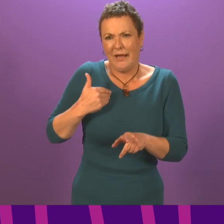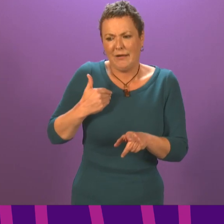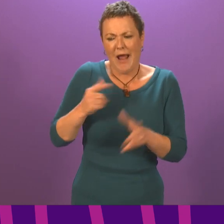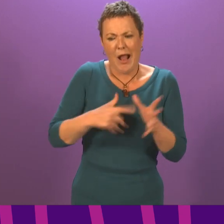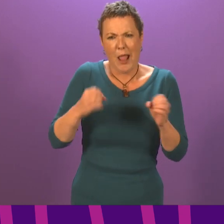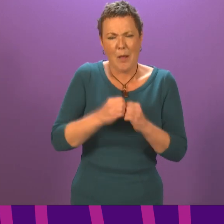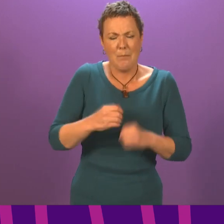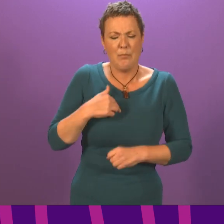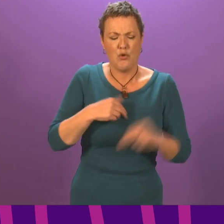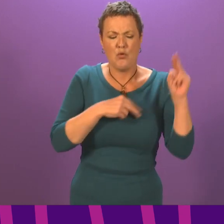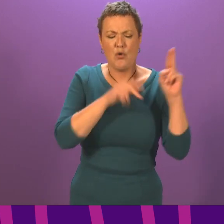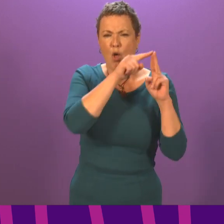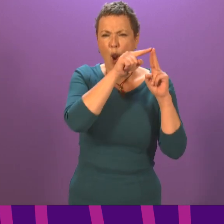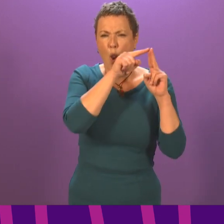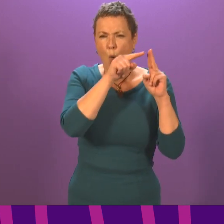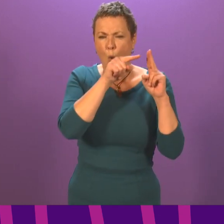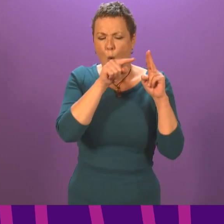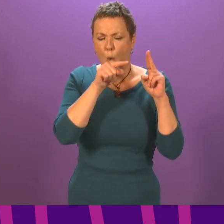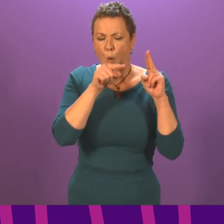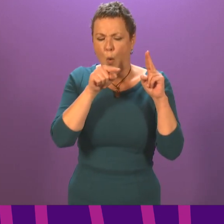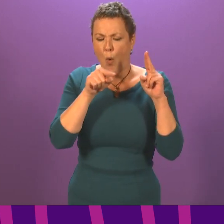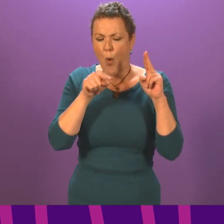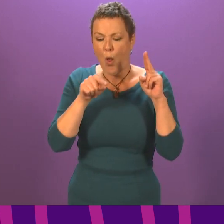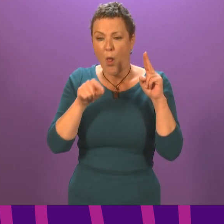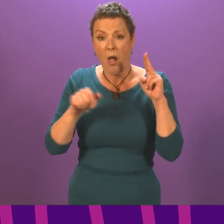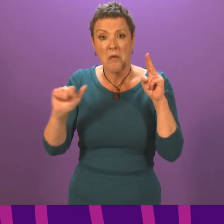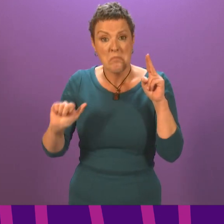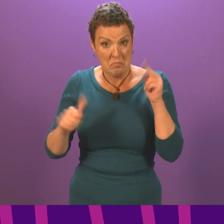across Argyll and Bute. However, although that is positive, the clinical advice is that